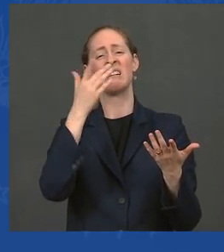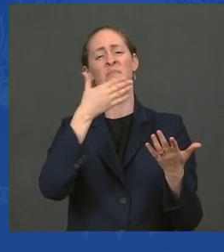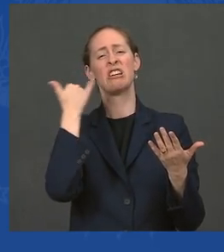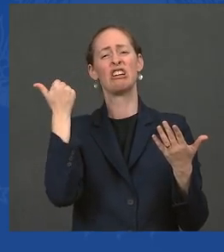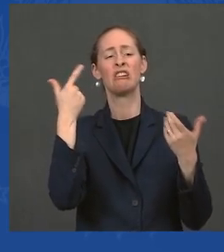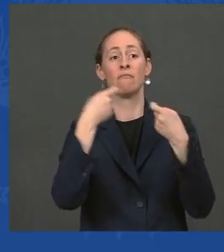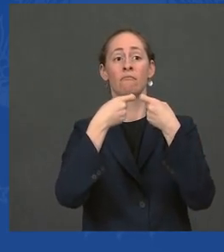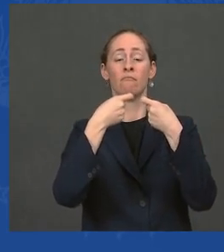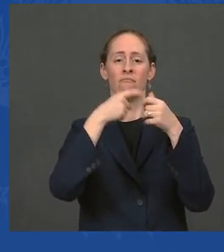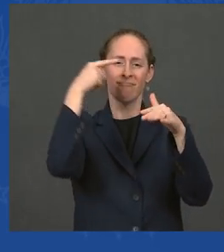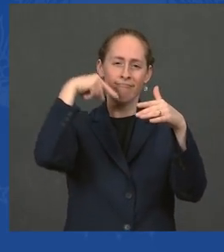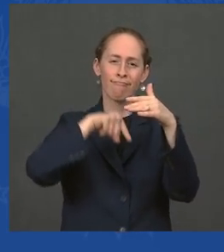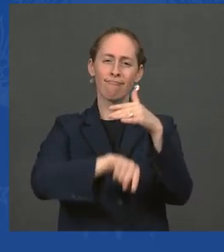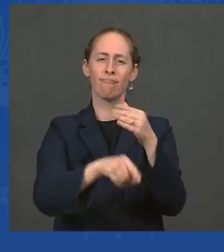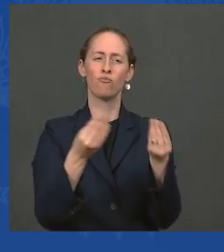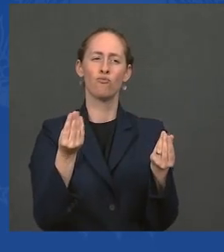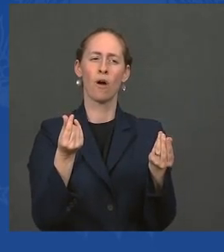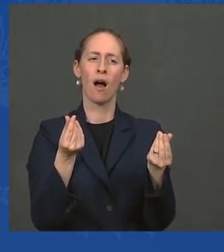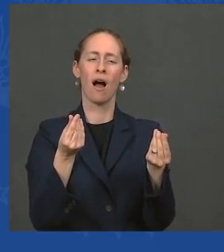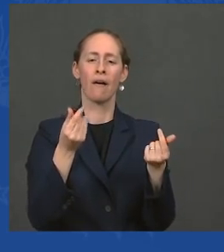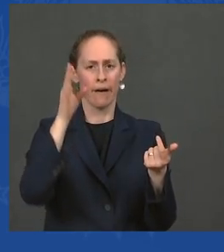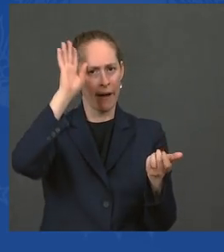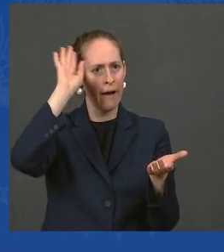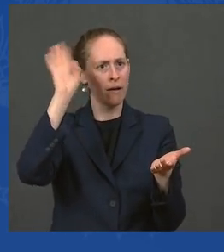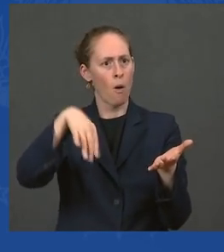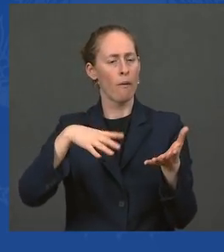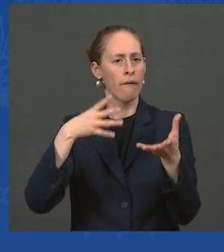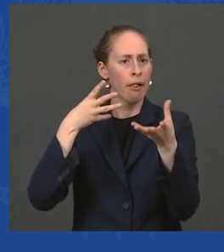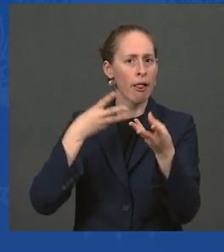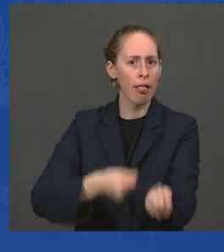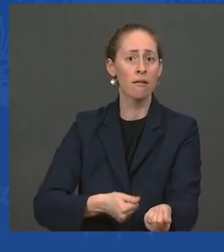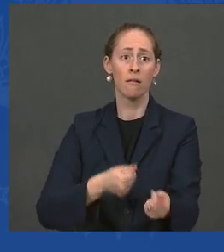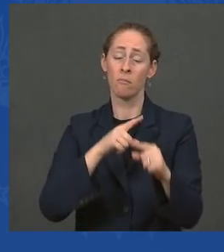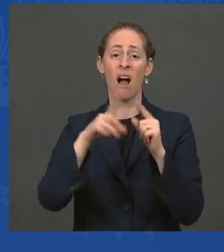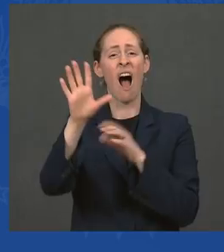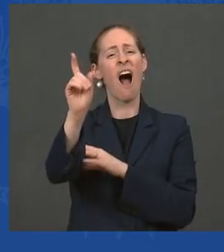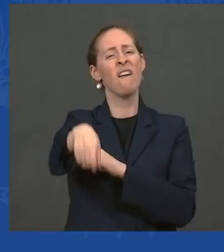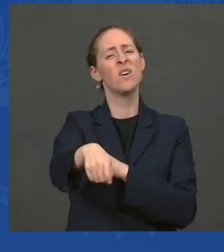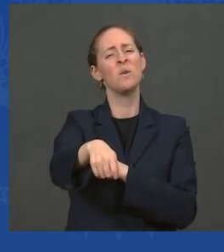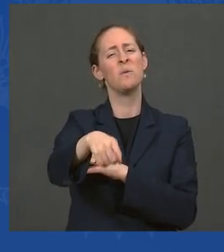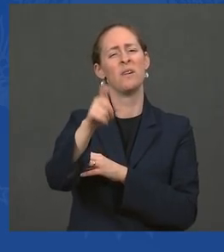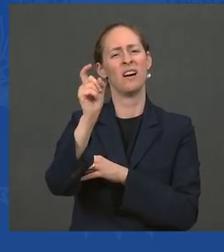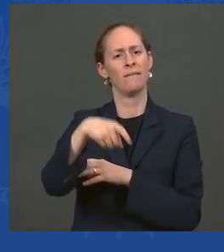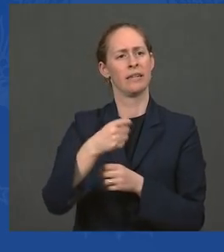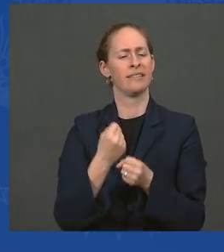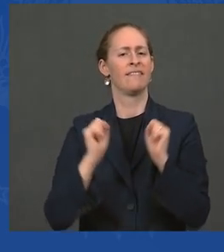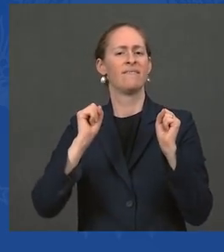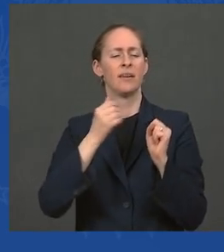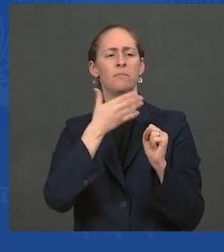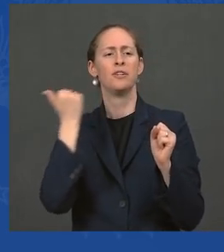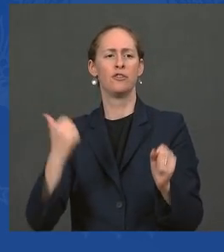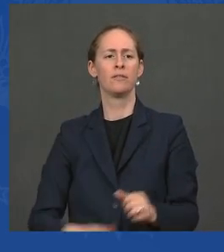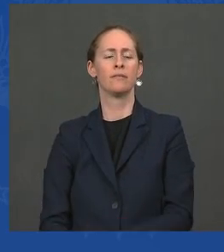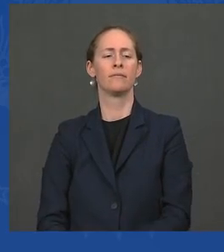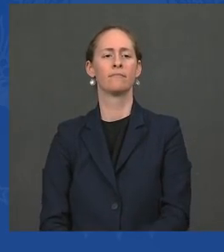but it costs a lot of money. We have to do it. We know that if we, in fact, allow people to be able to store --